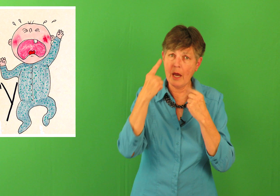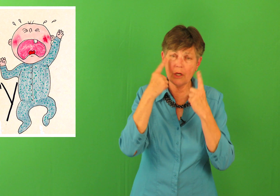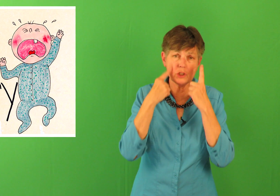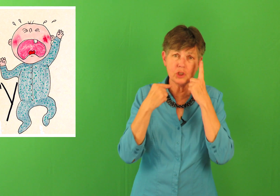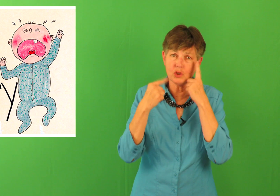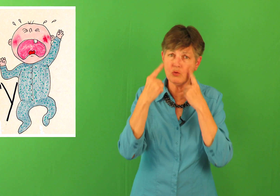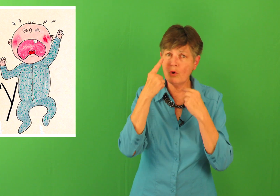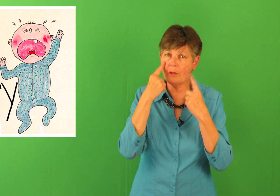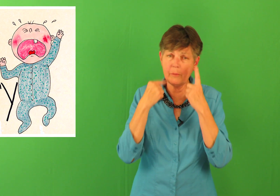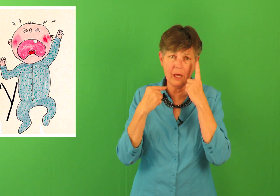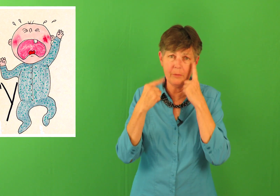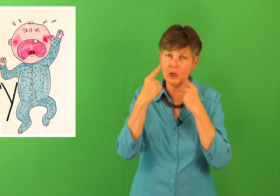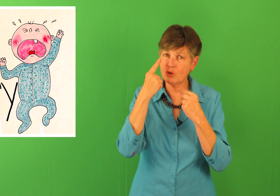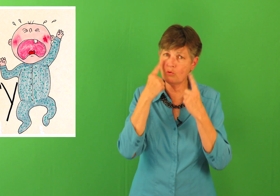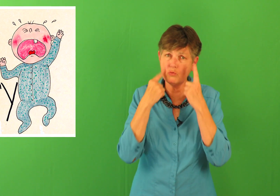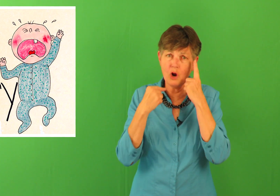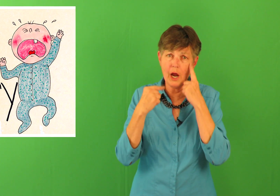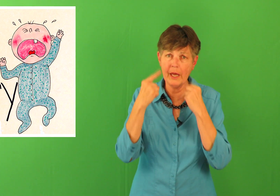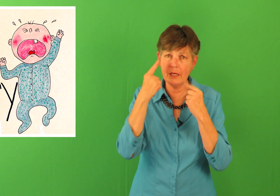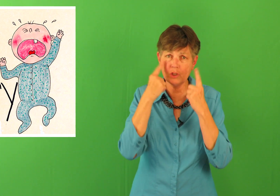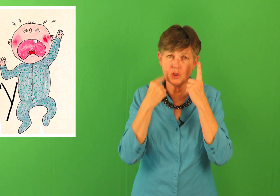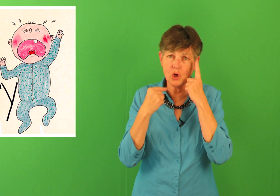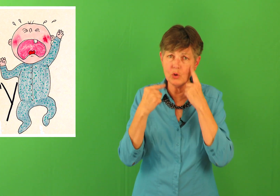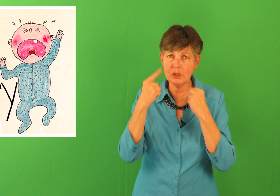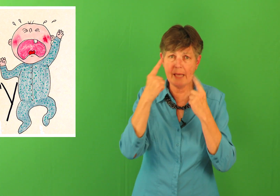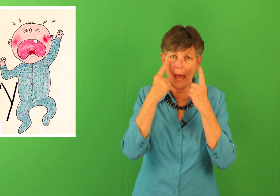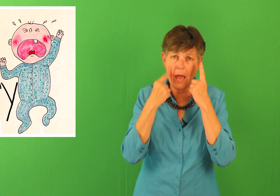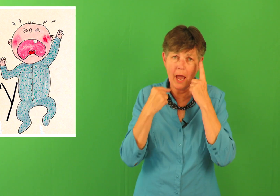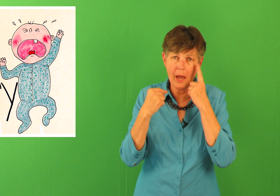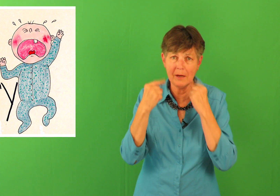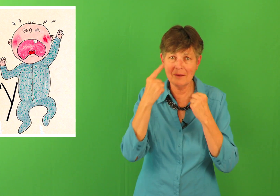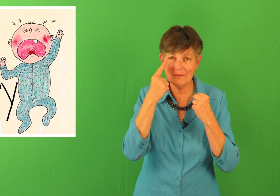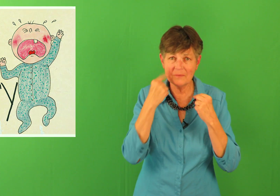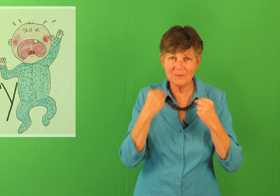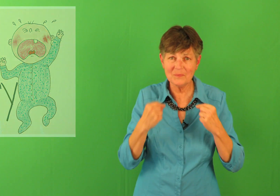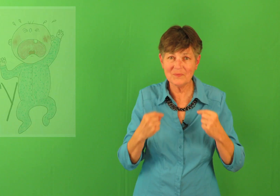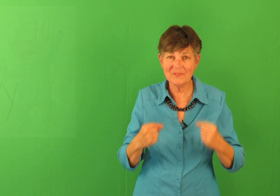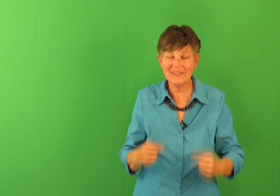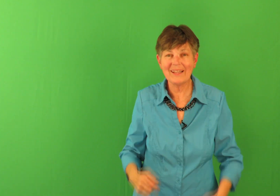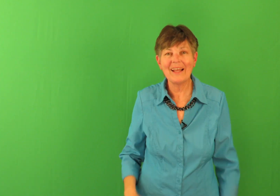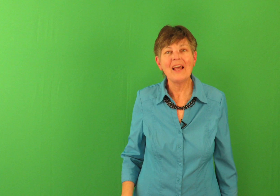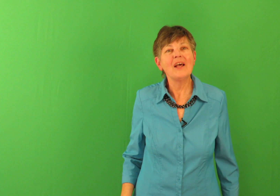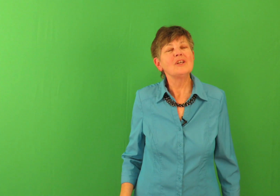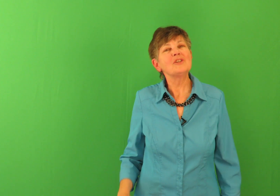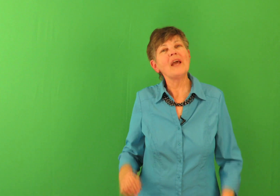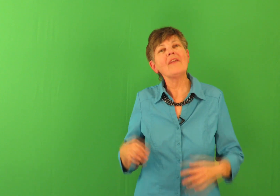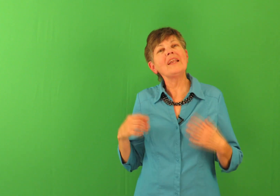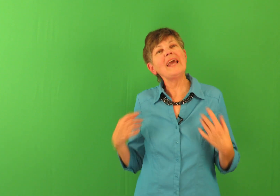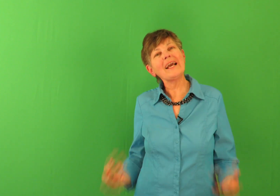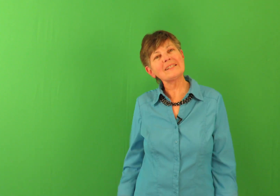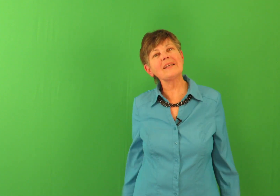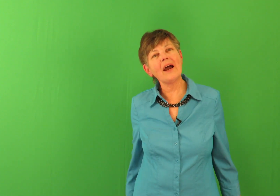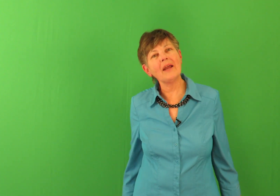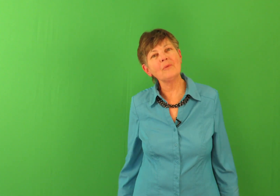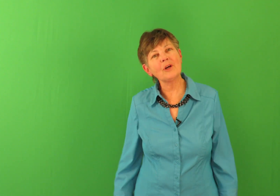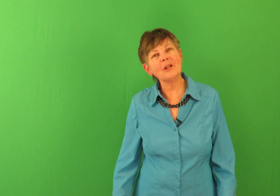because he's court that baby is crying so sad so now the next sign we're going